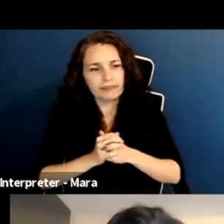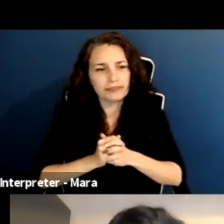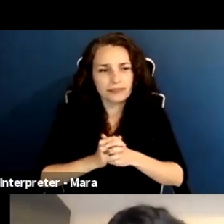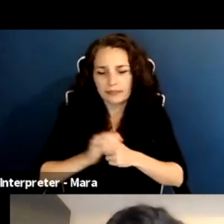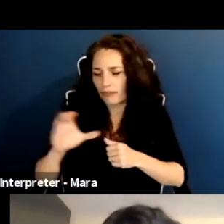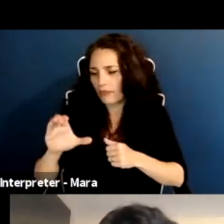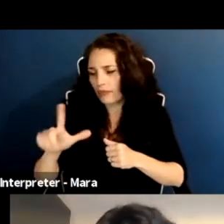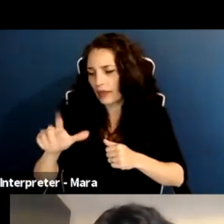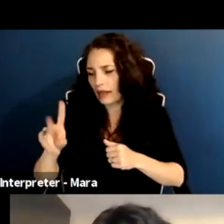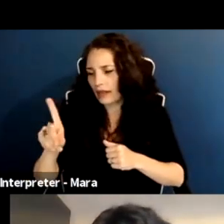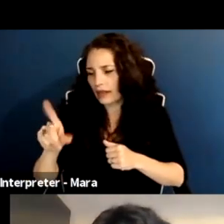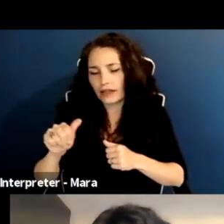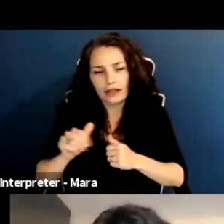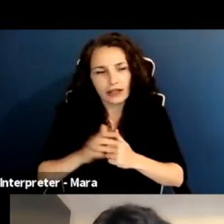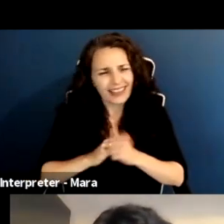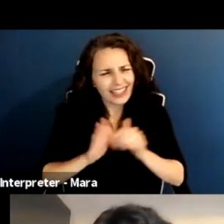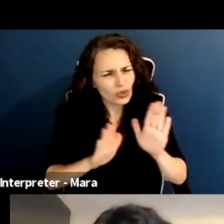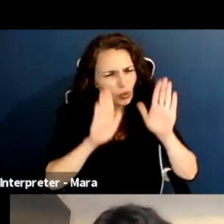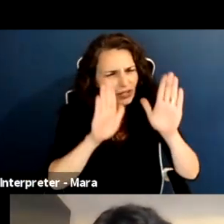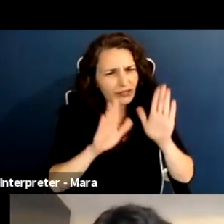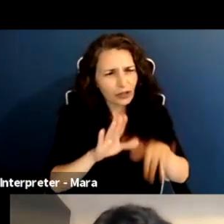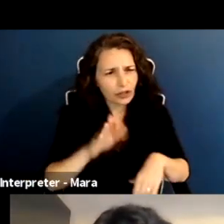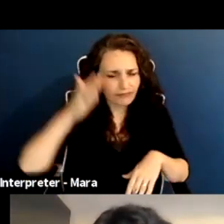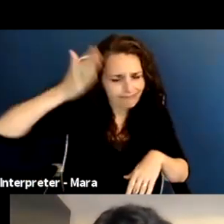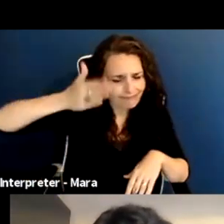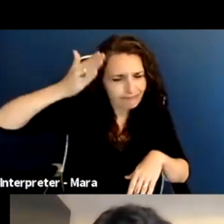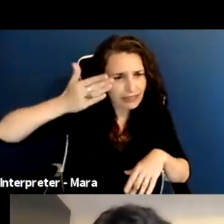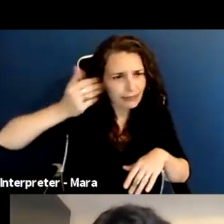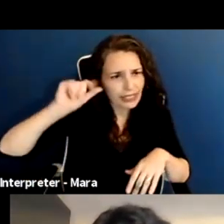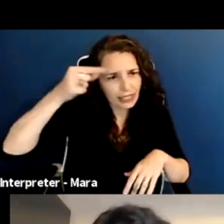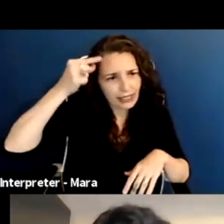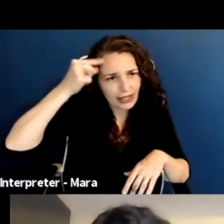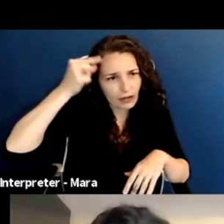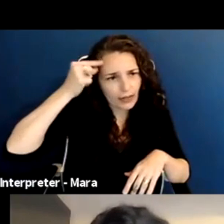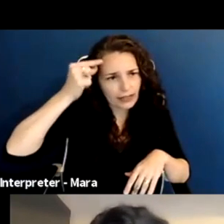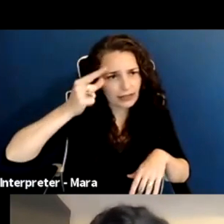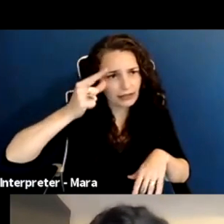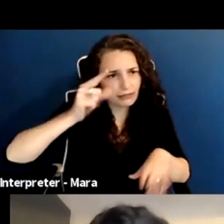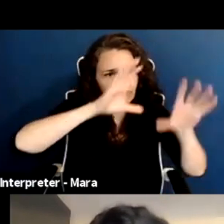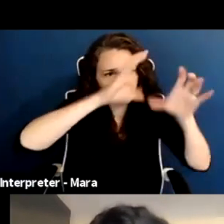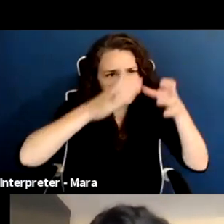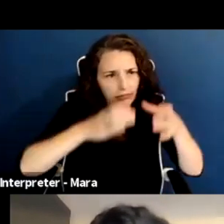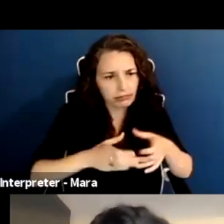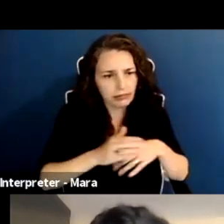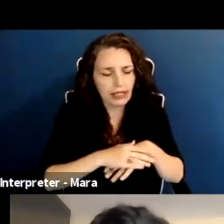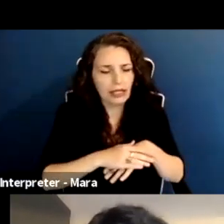to governmental entities, the State of Louisiana and then also the climate summits and all of that